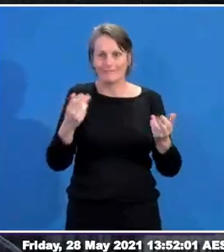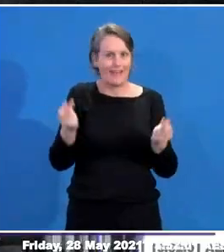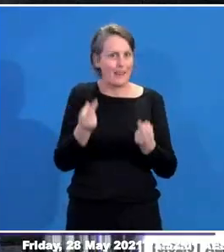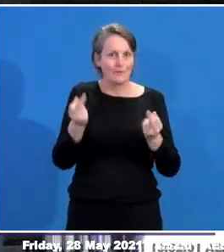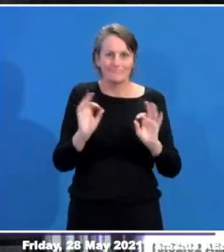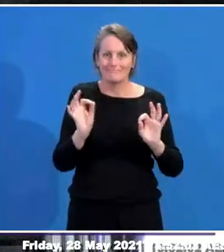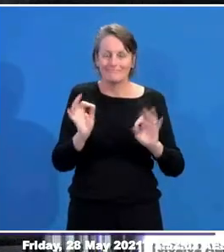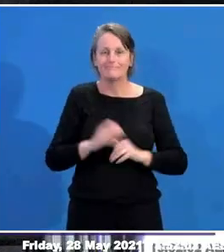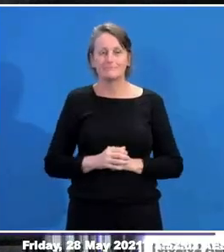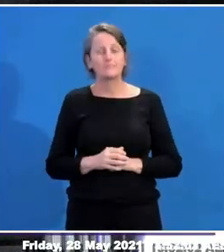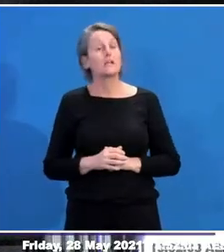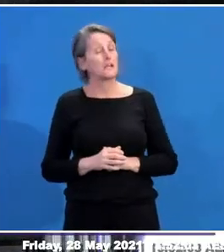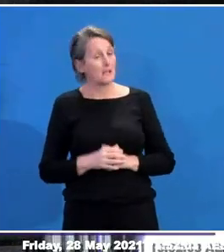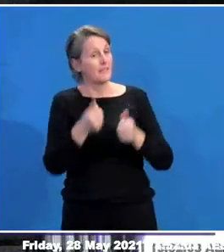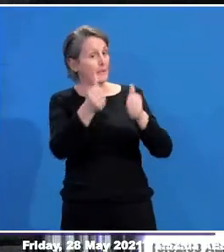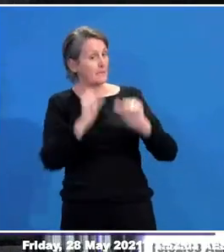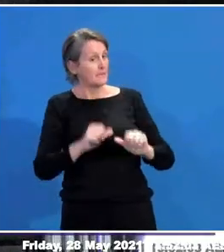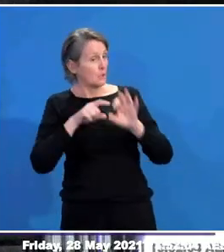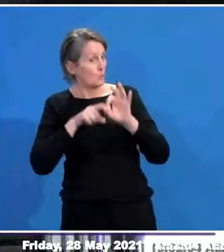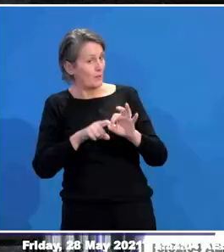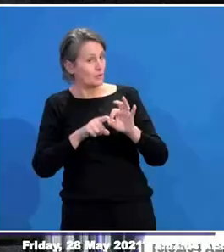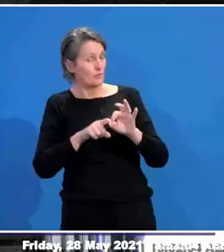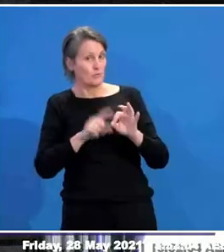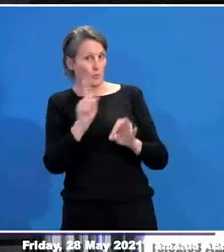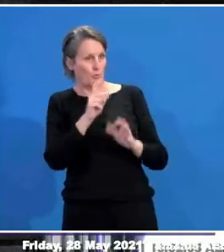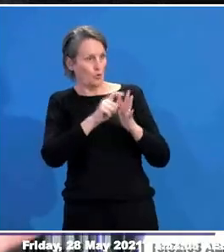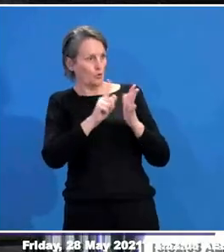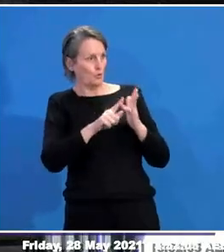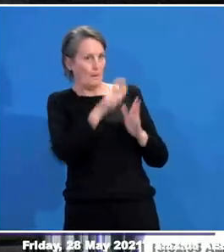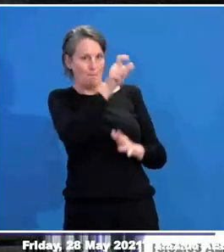That was my next question, so what can a participant do to obtain accommodation?